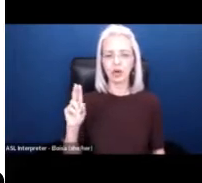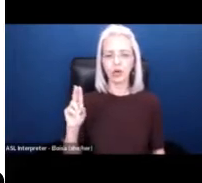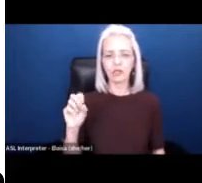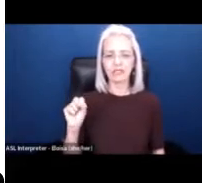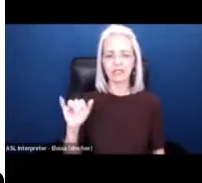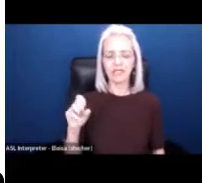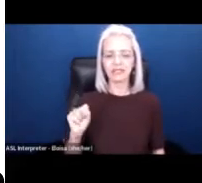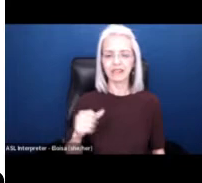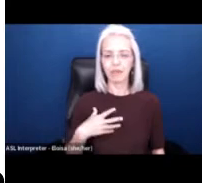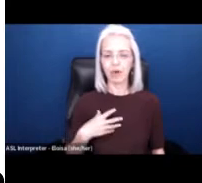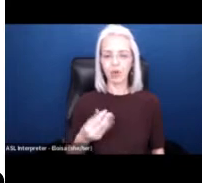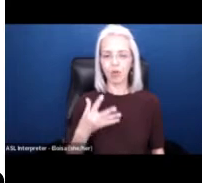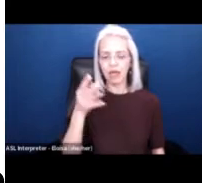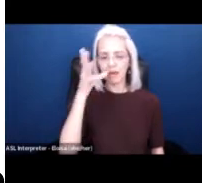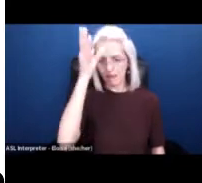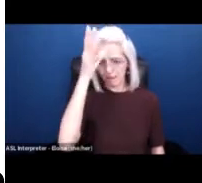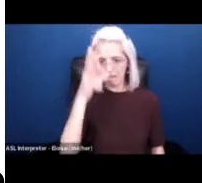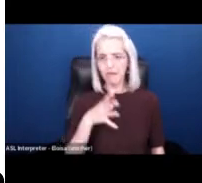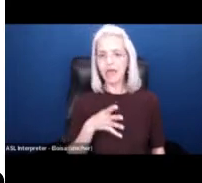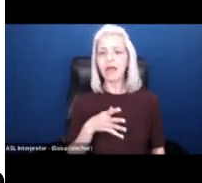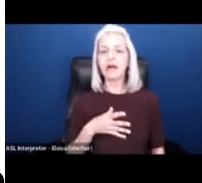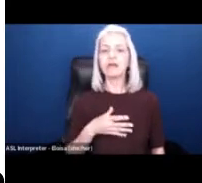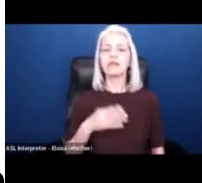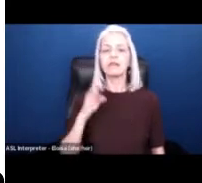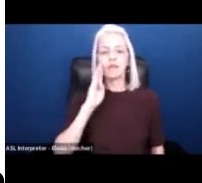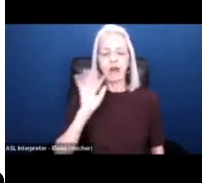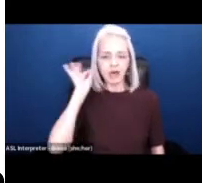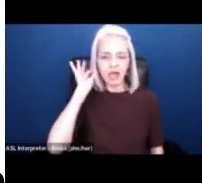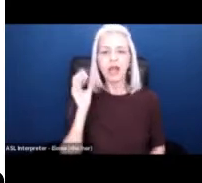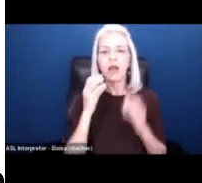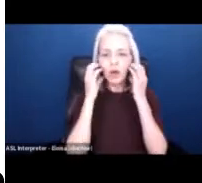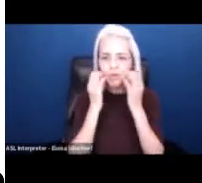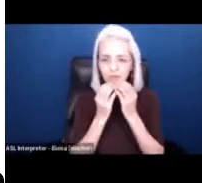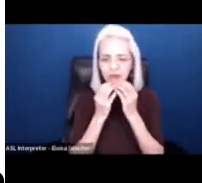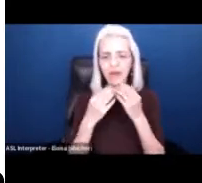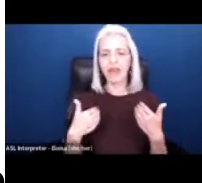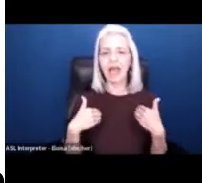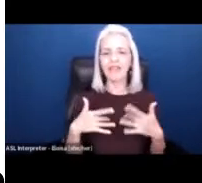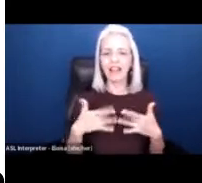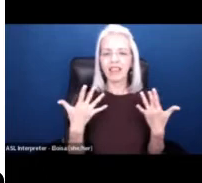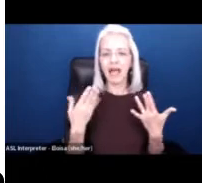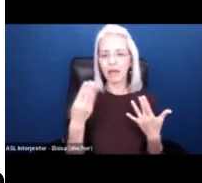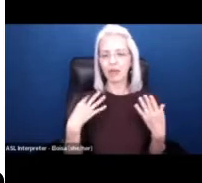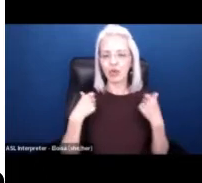light beard. I'm wearing the light blue shirt. And I have I'm standing in front of white walls